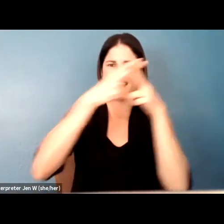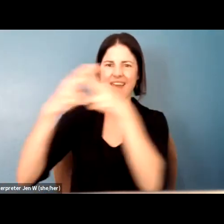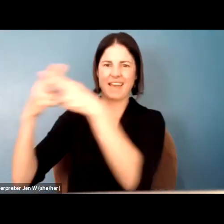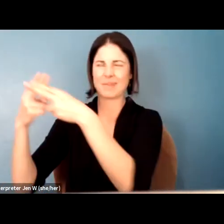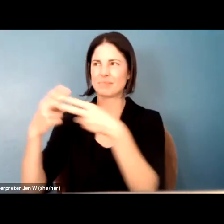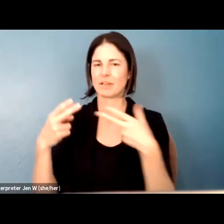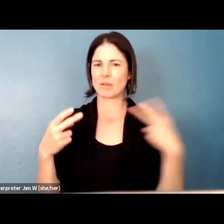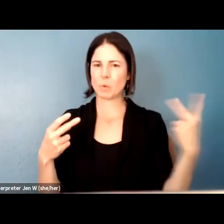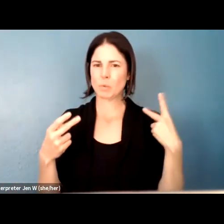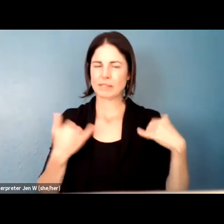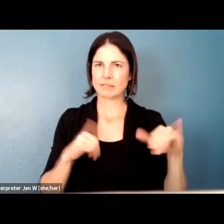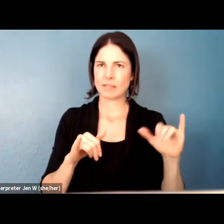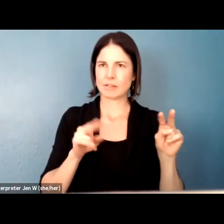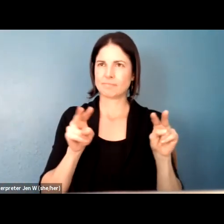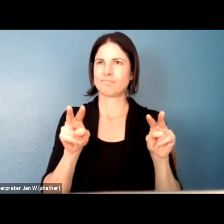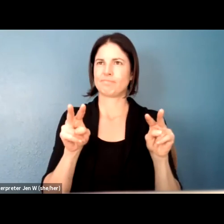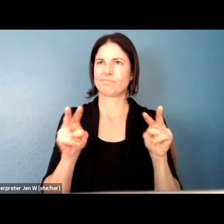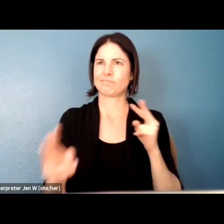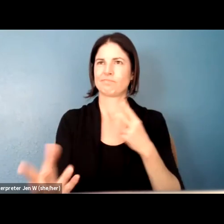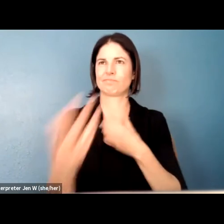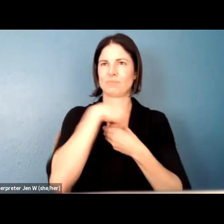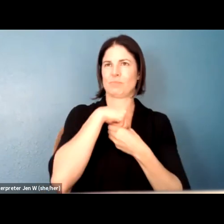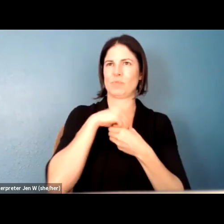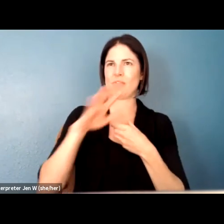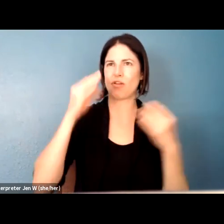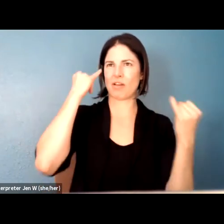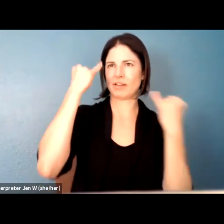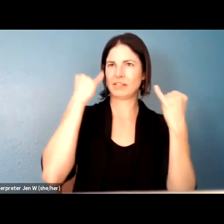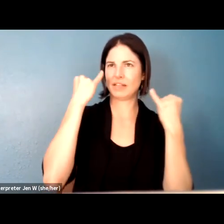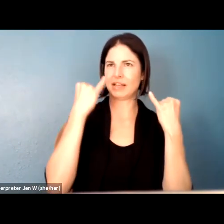continue this tradition. Today. Medina Jackson is the director